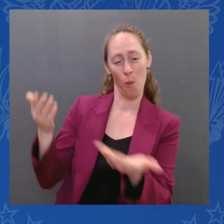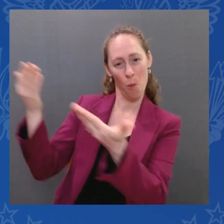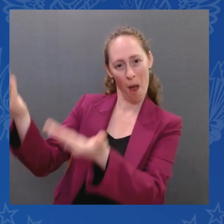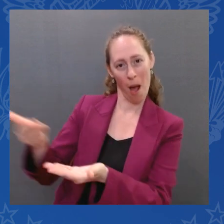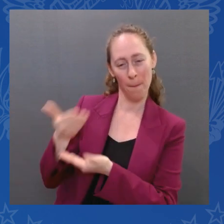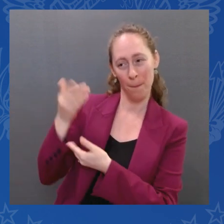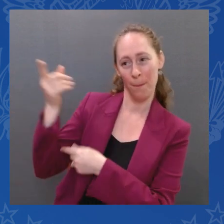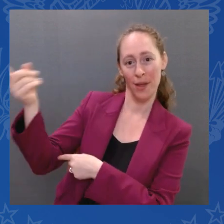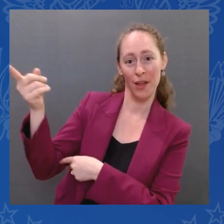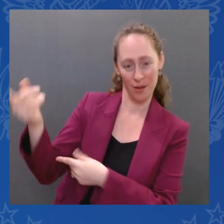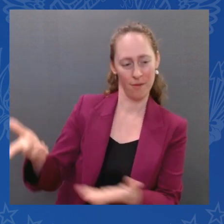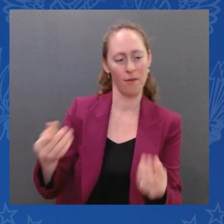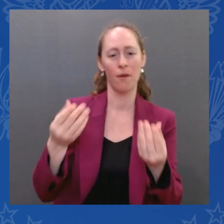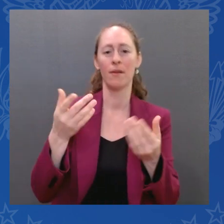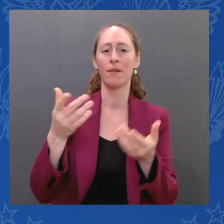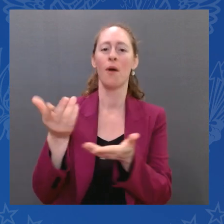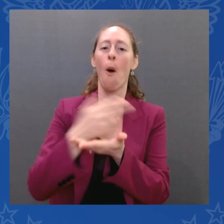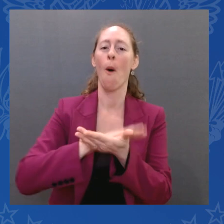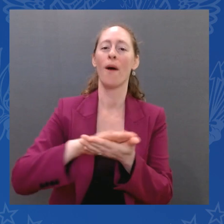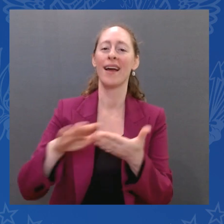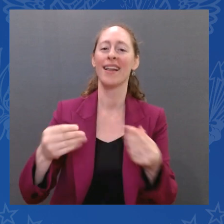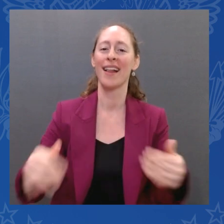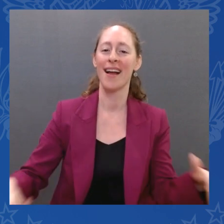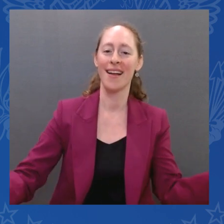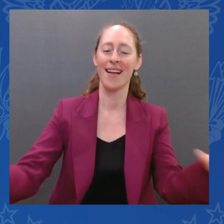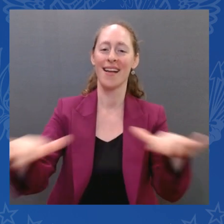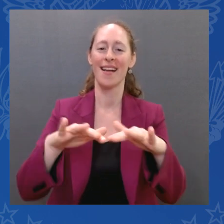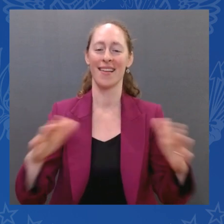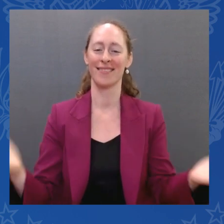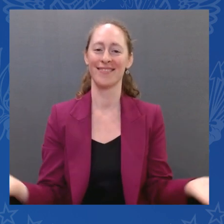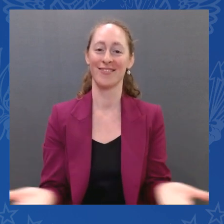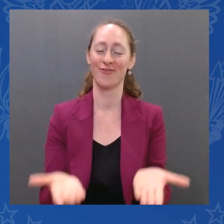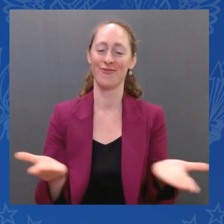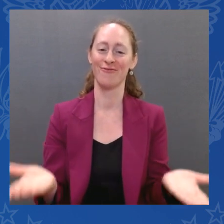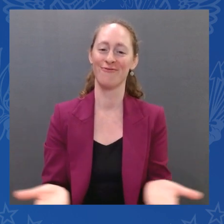As Joseph, son of Jacob, who sought out his brothers.